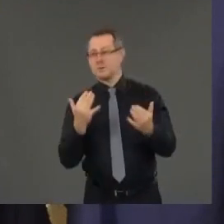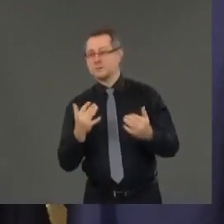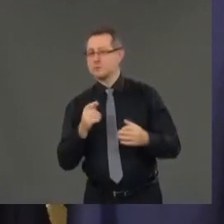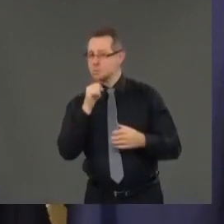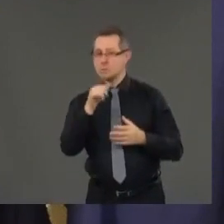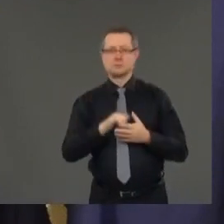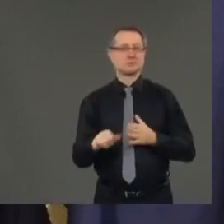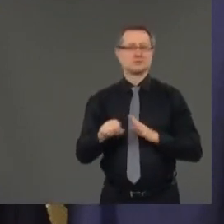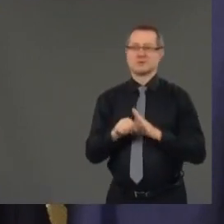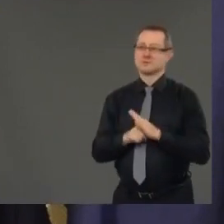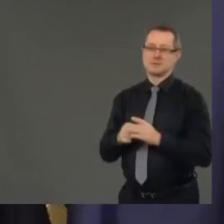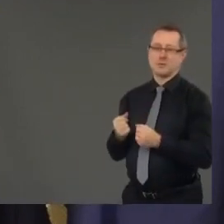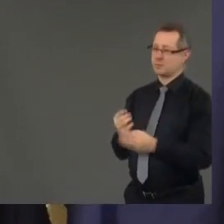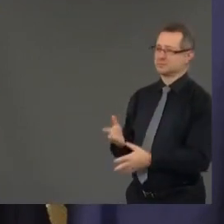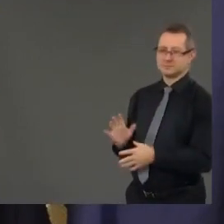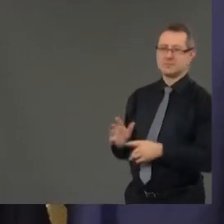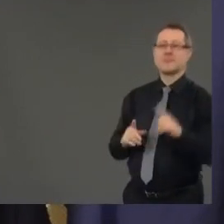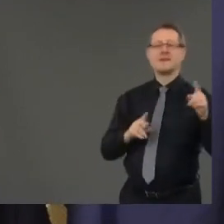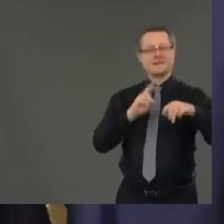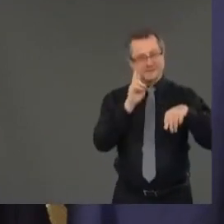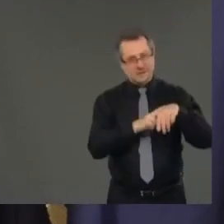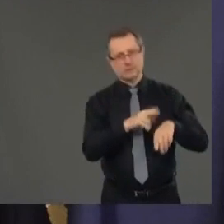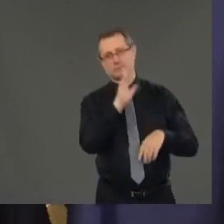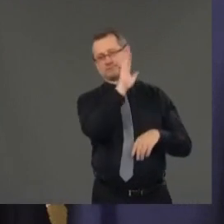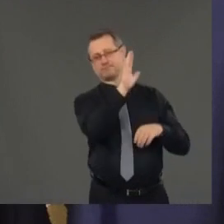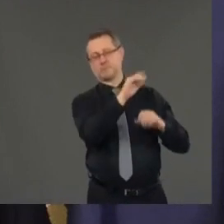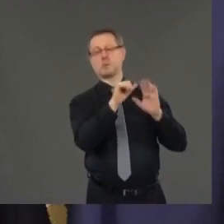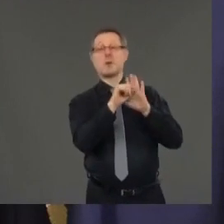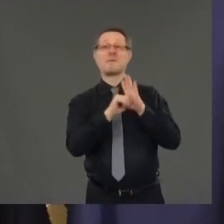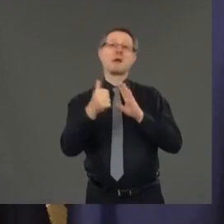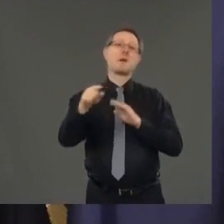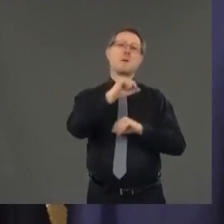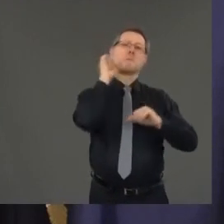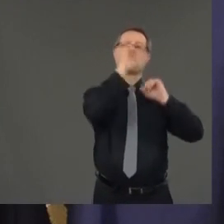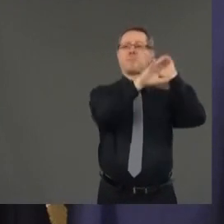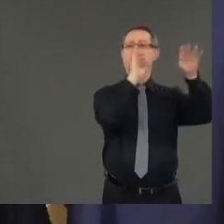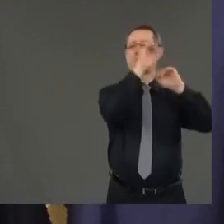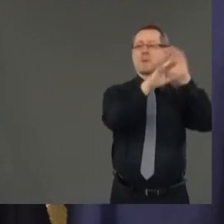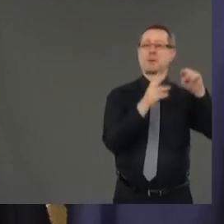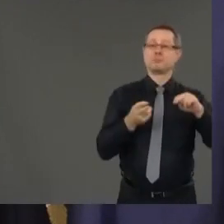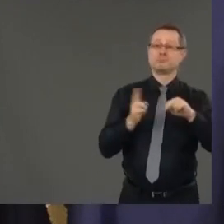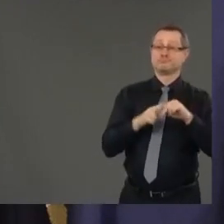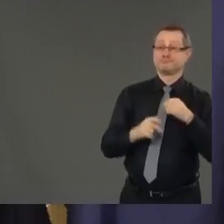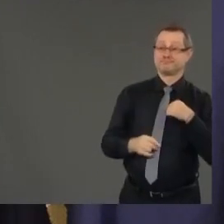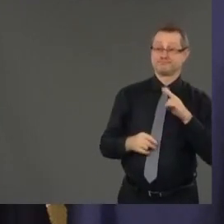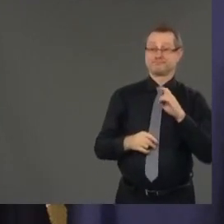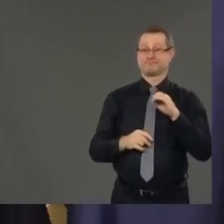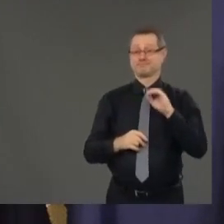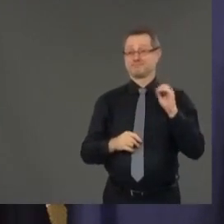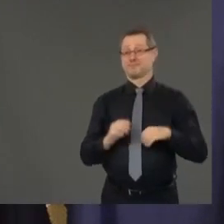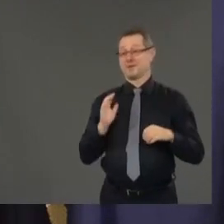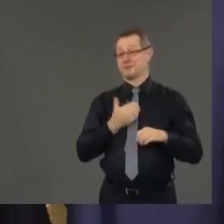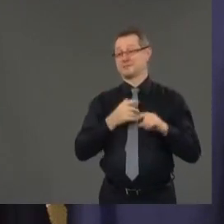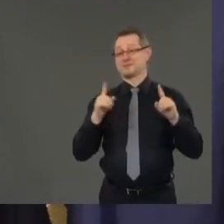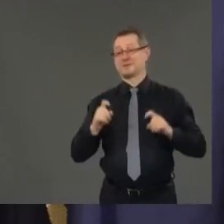NATIONAL BACKLOG. NOT A NEW YORK STATE BACKLOG.